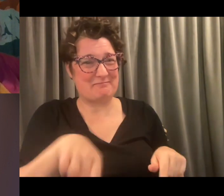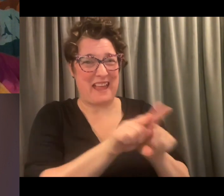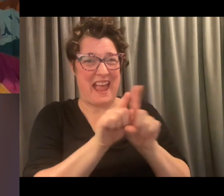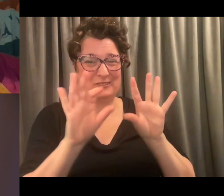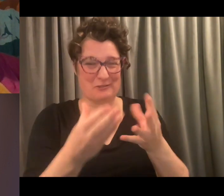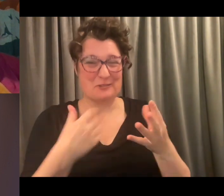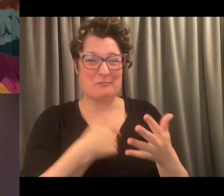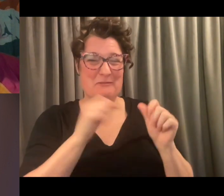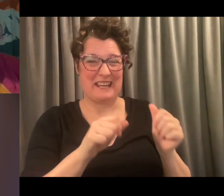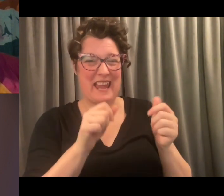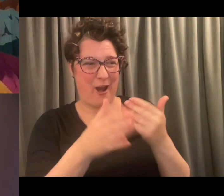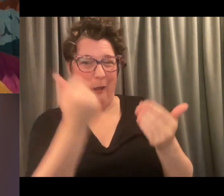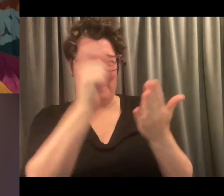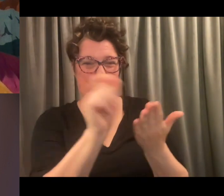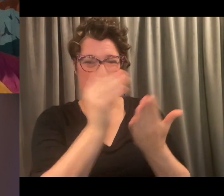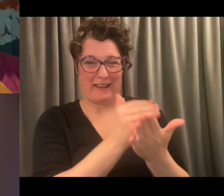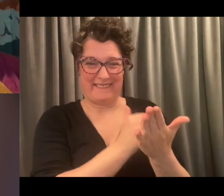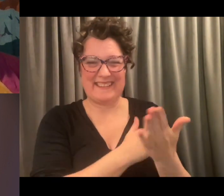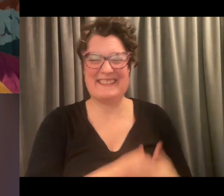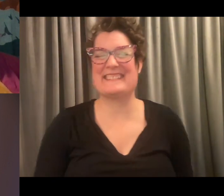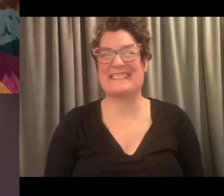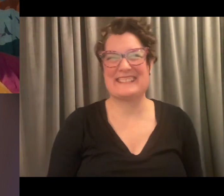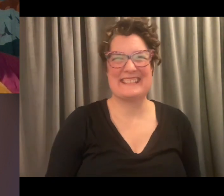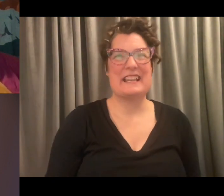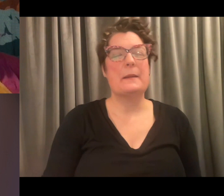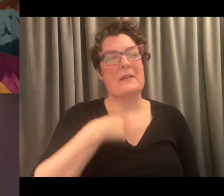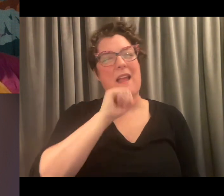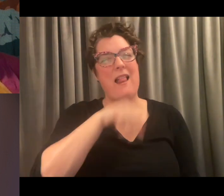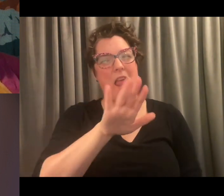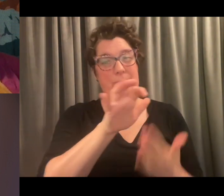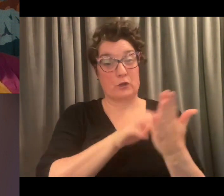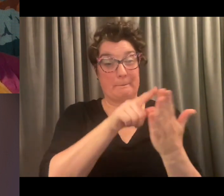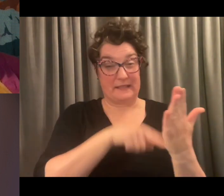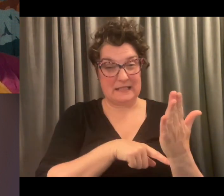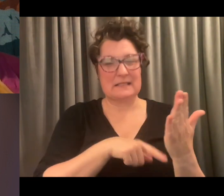Well, I love that your piece focuses on, like on one hand there's this kind of